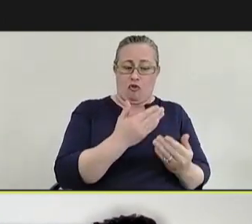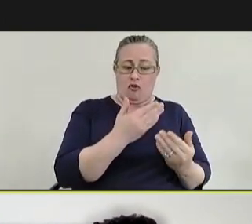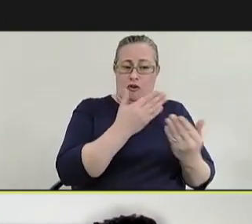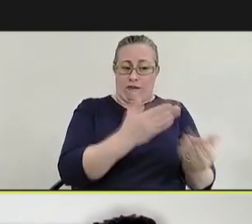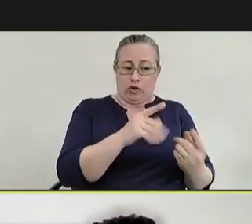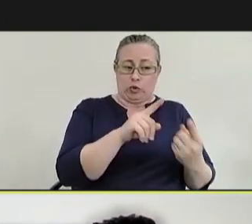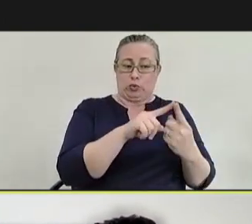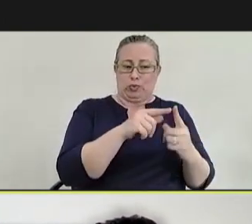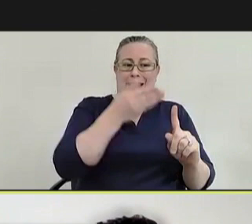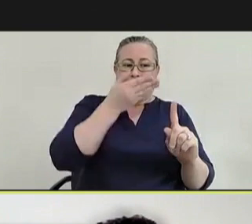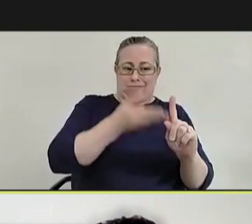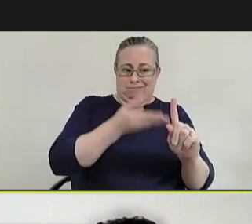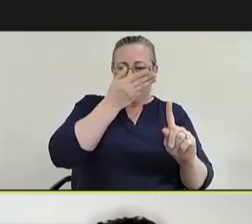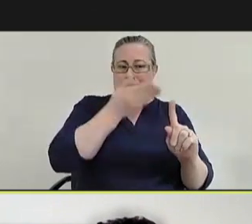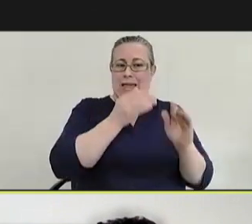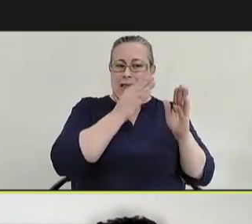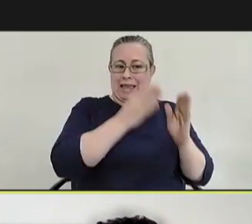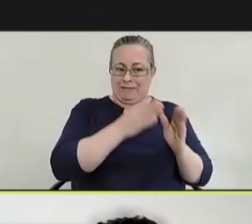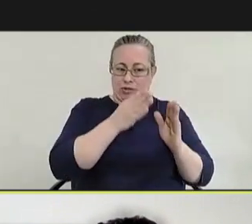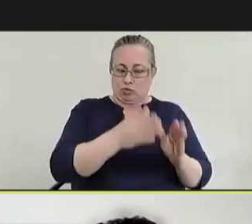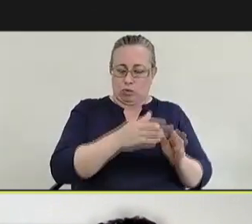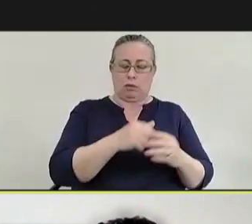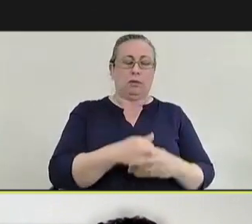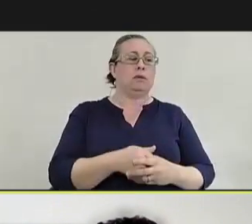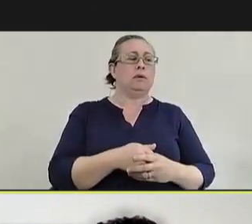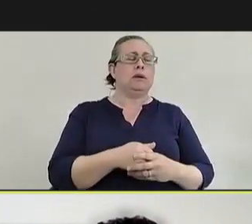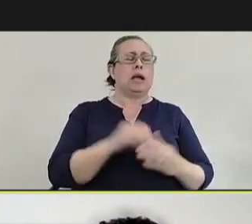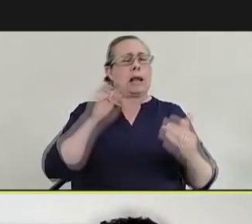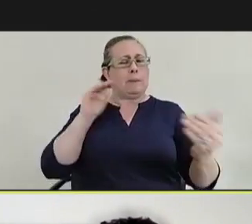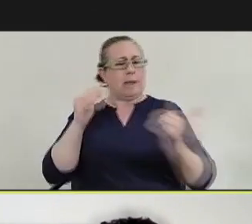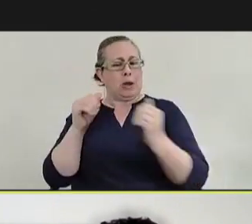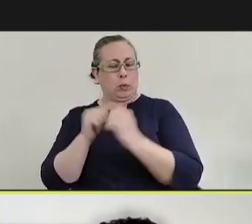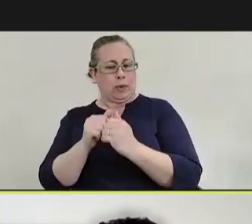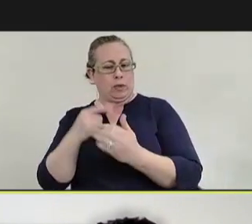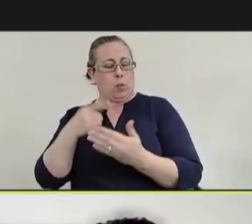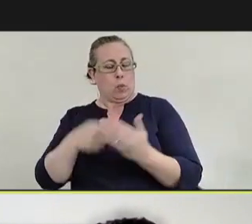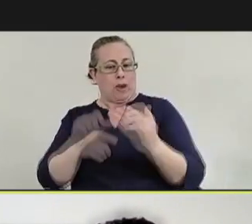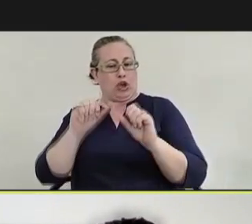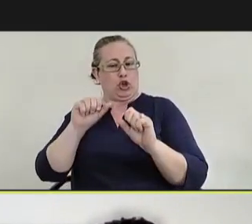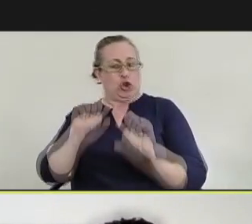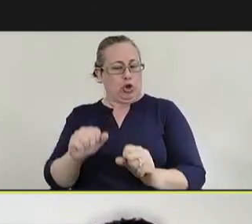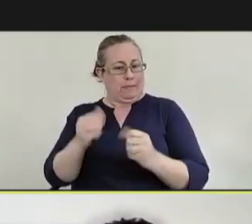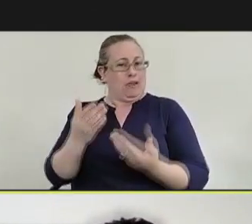individual versus the protection that could be offered to their developing fetus and future